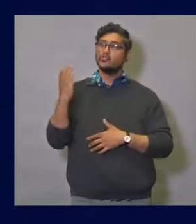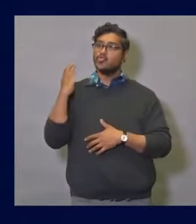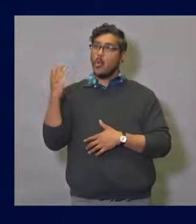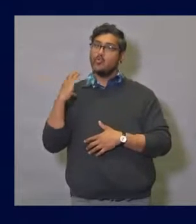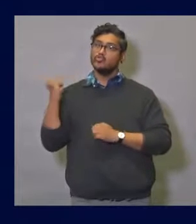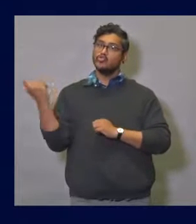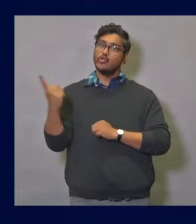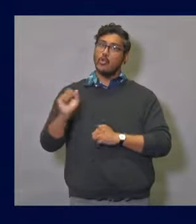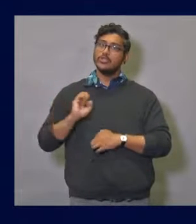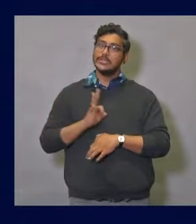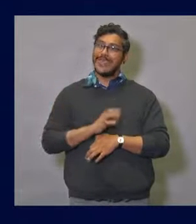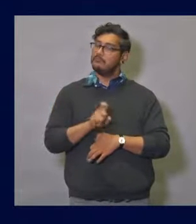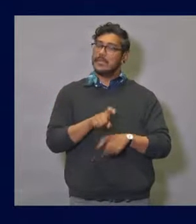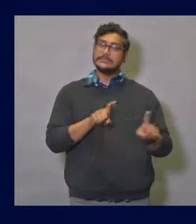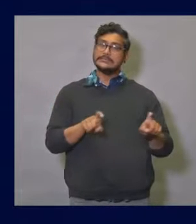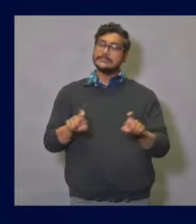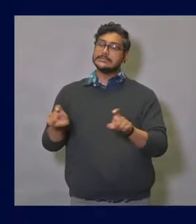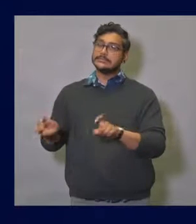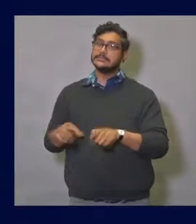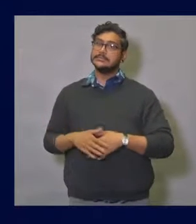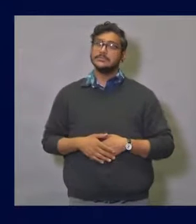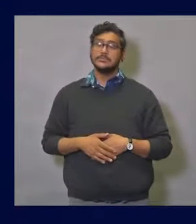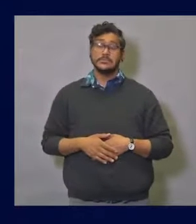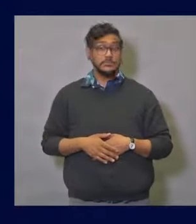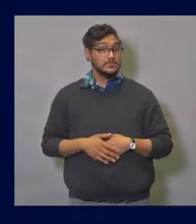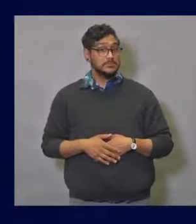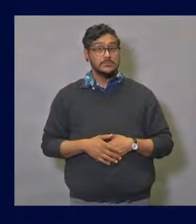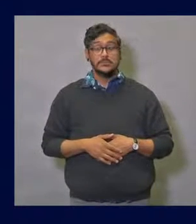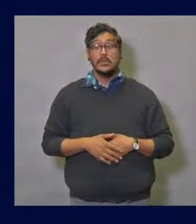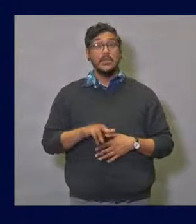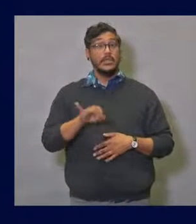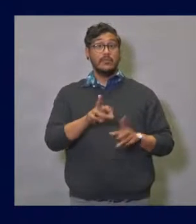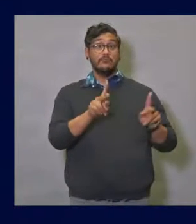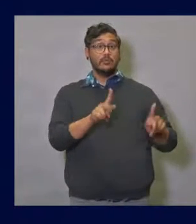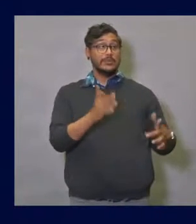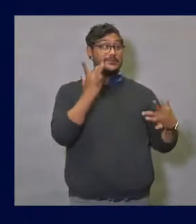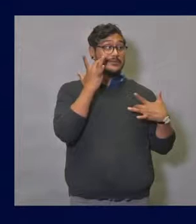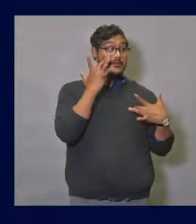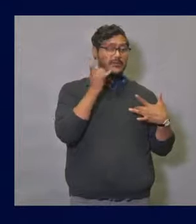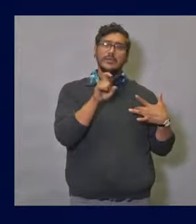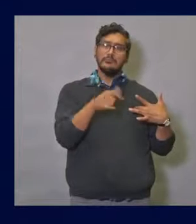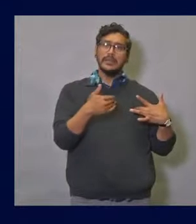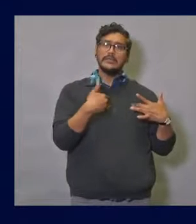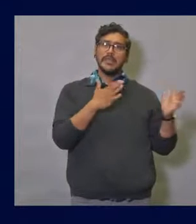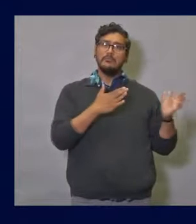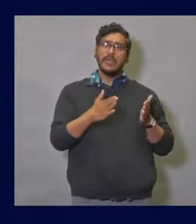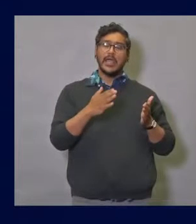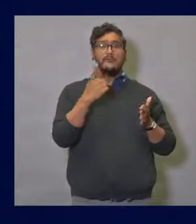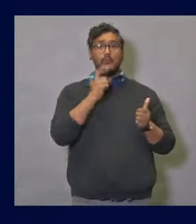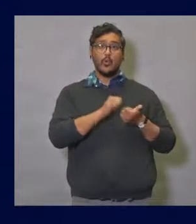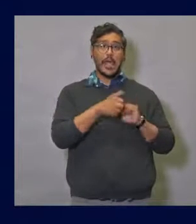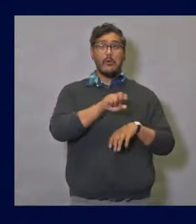LAS COMPETICIONES. SE DEBEN REALIZAR PRUEBAS PERIÓDICAS PARA LOS JUGADORES,